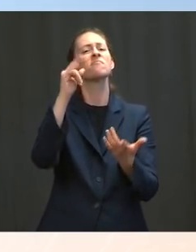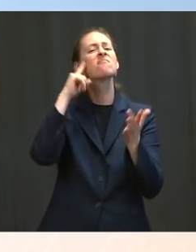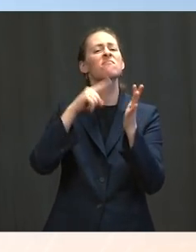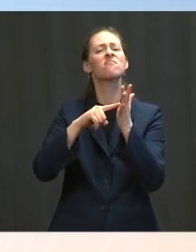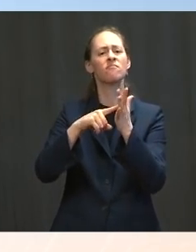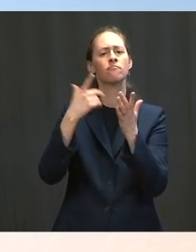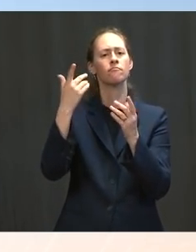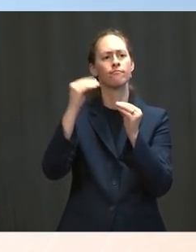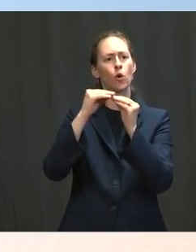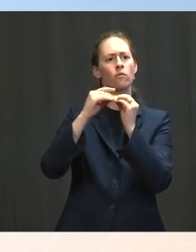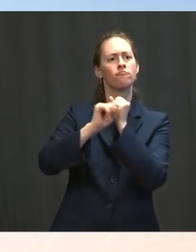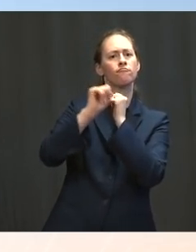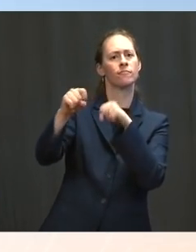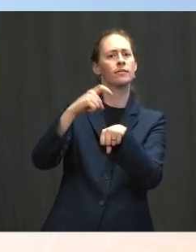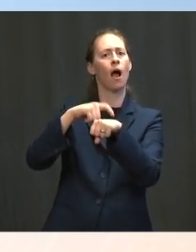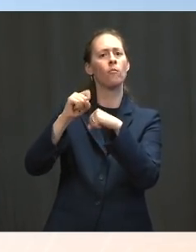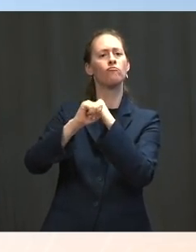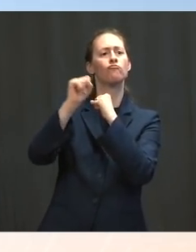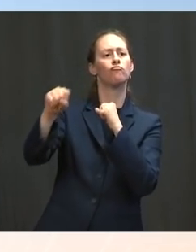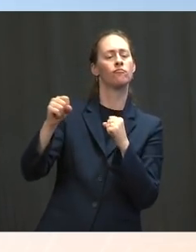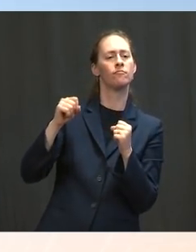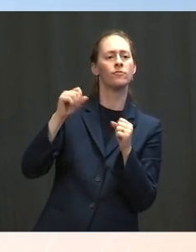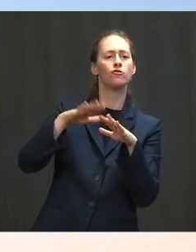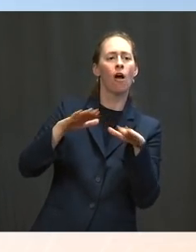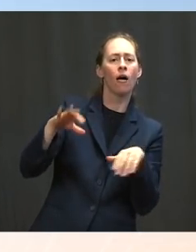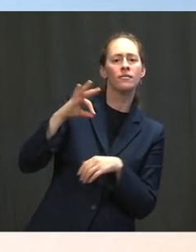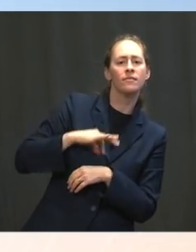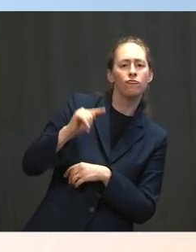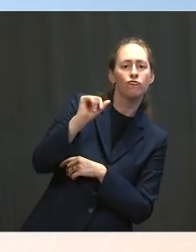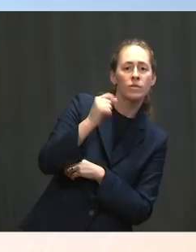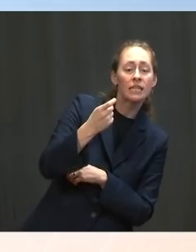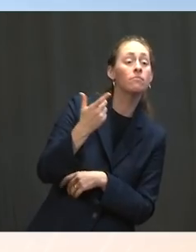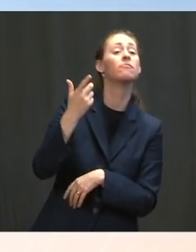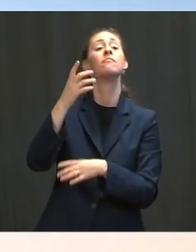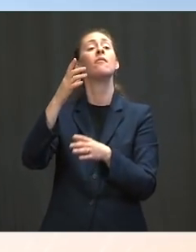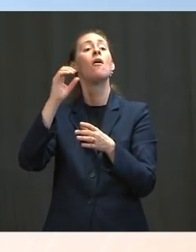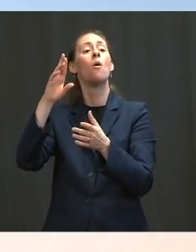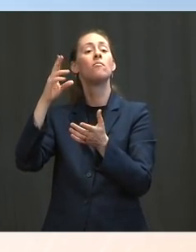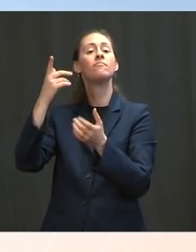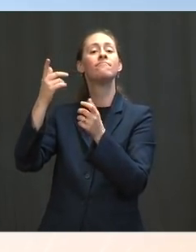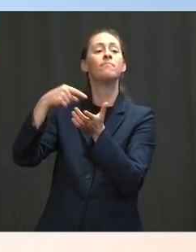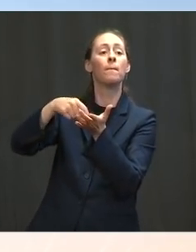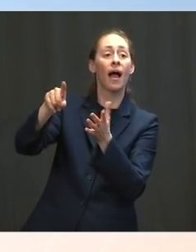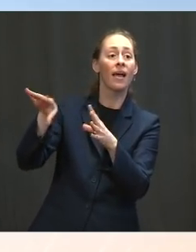It includes universal pre-K; making community college a reality for Americans across the country.